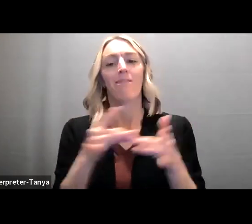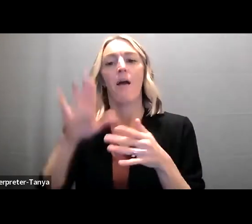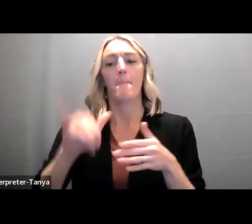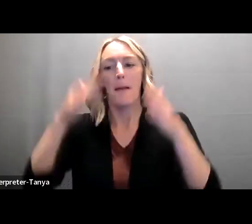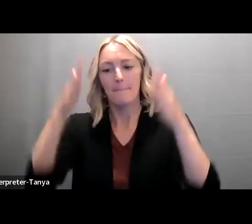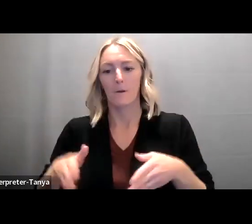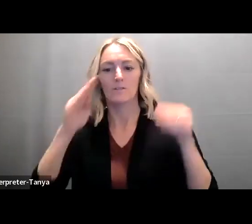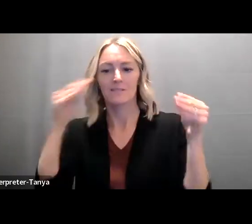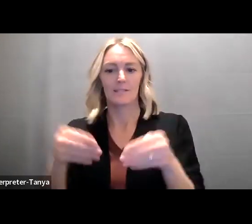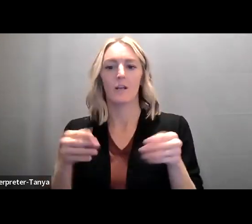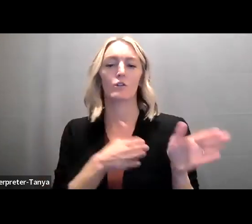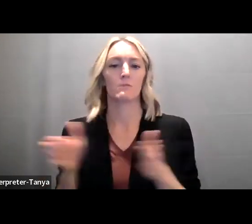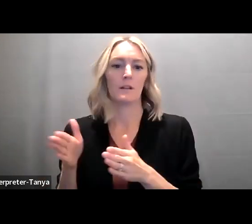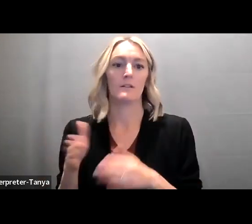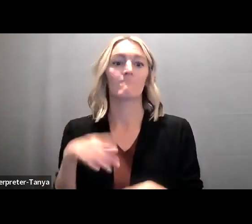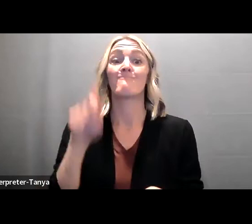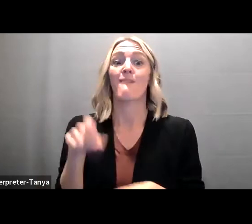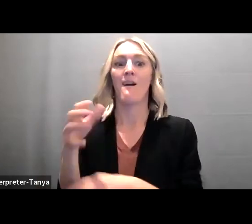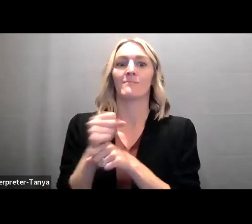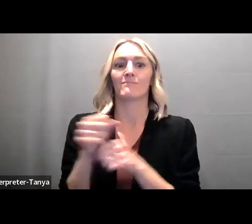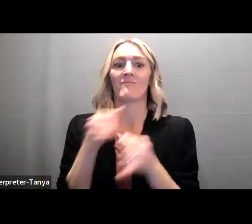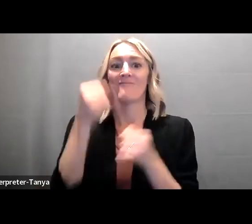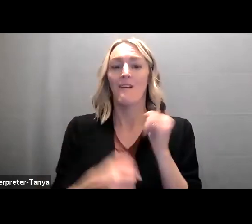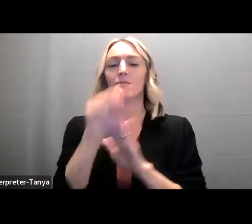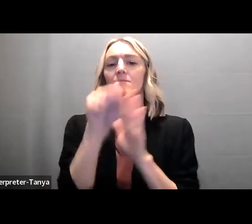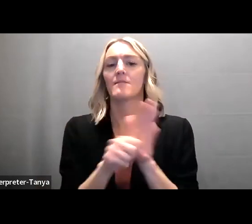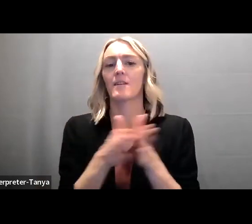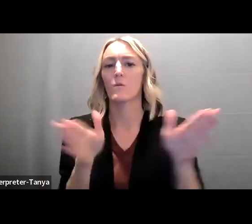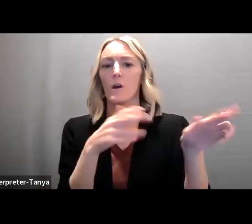They have to receive final stayed-wide approval.